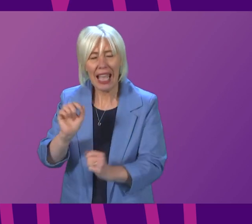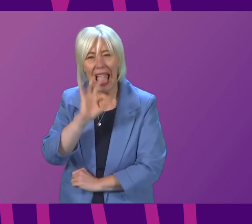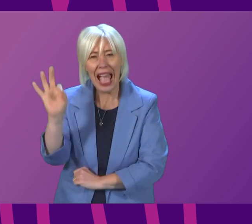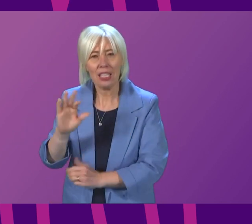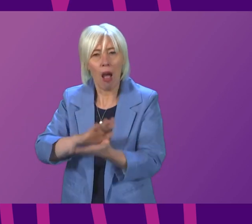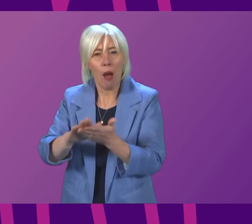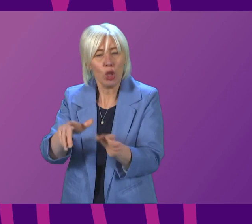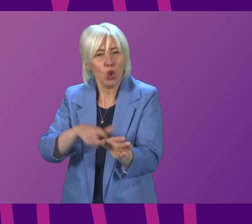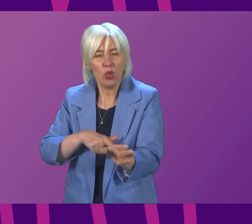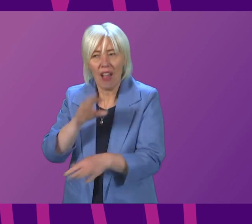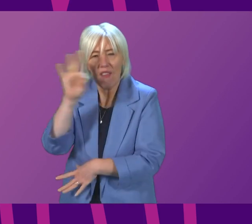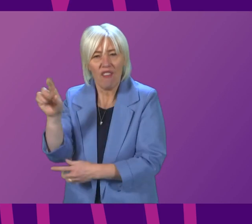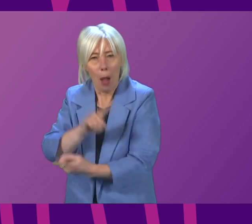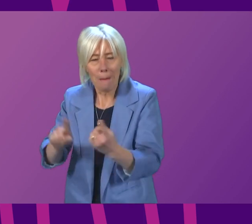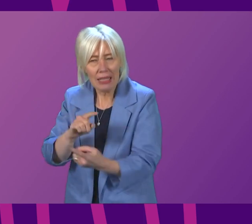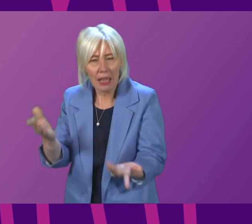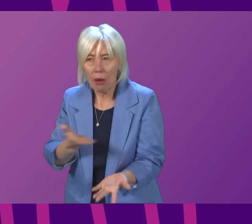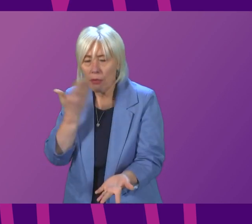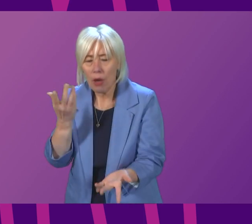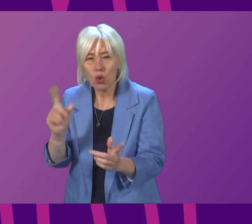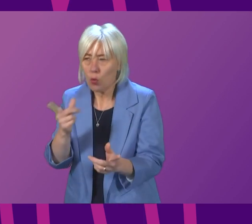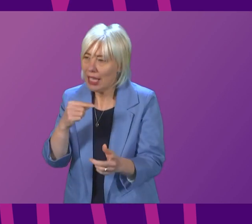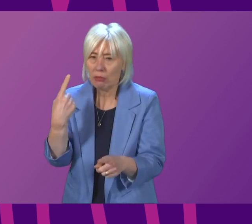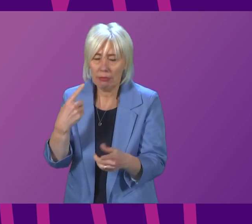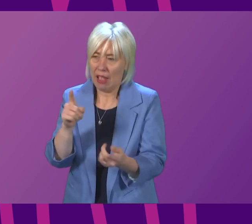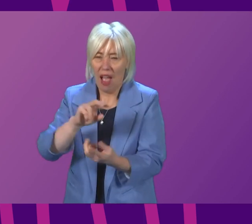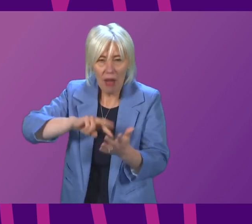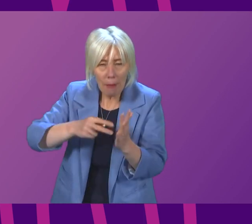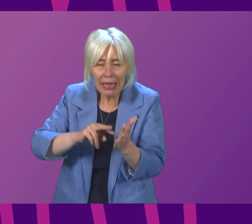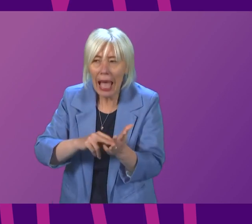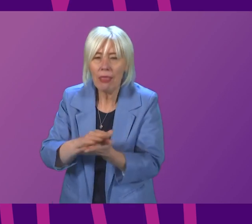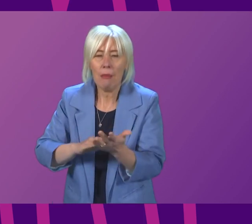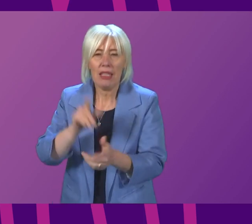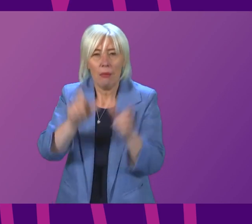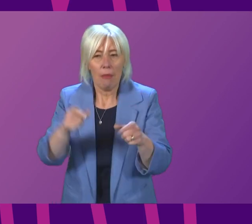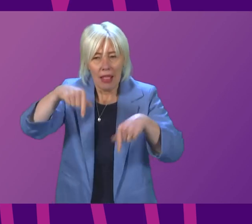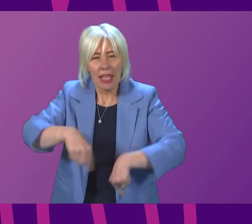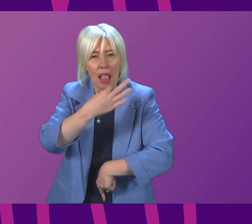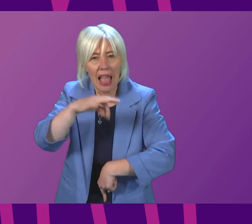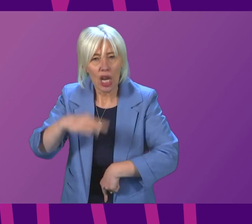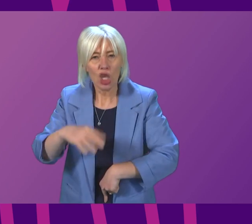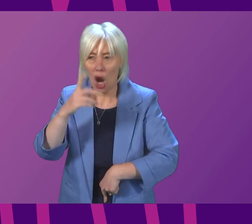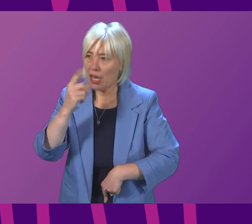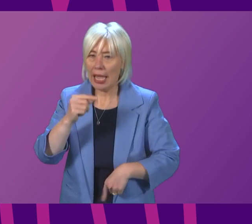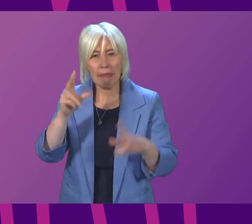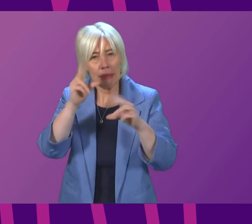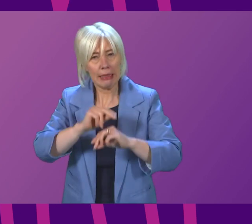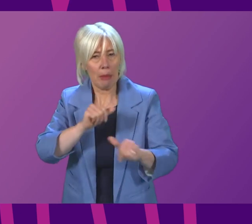a plan so that people in Lanarkshire can sleep better at night?